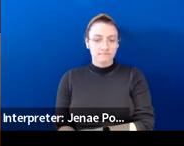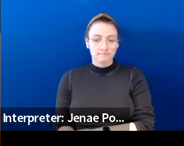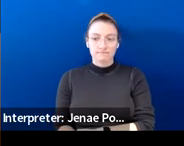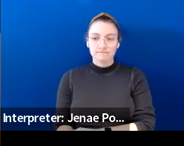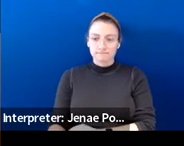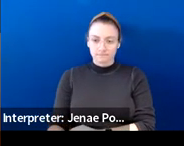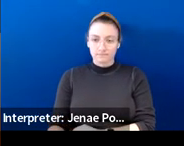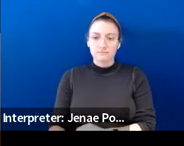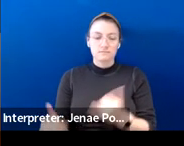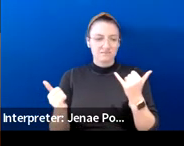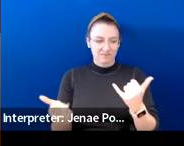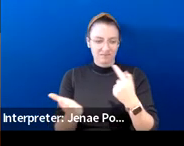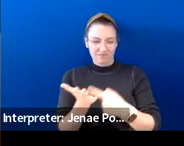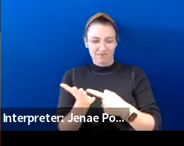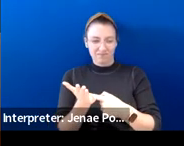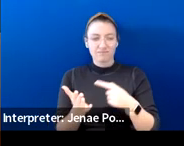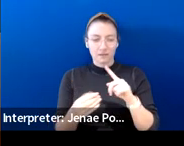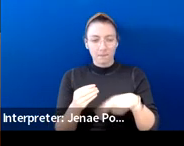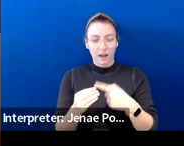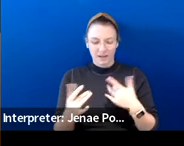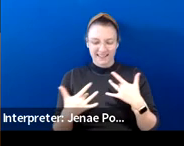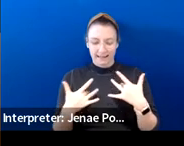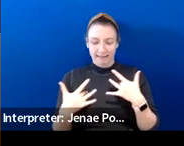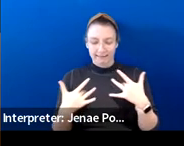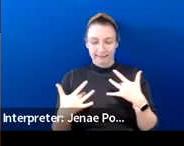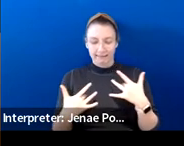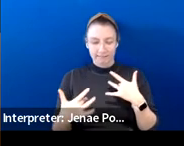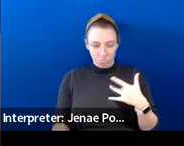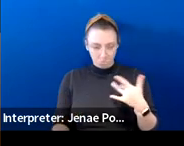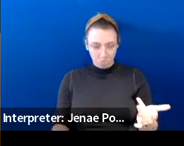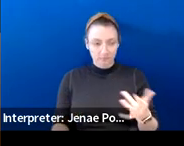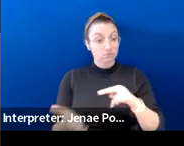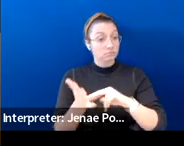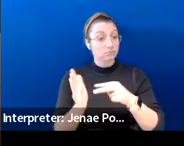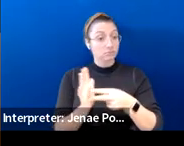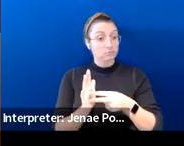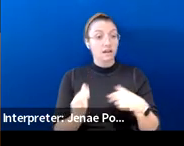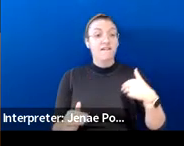So now I'll talk a little bit about insight disorder and this can be defined as frequently having intense